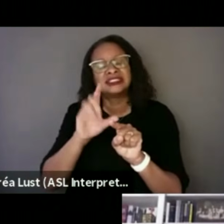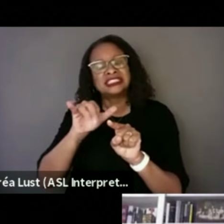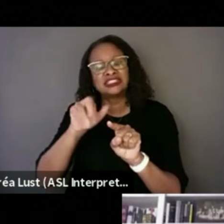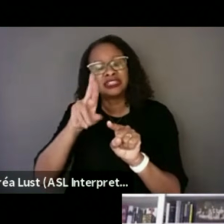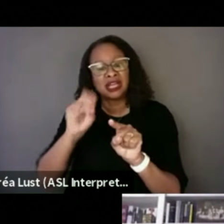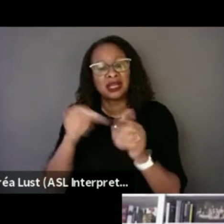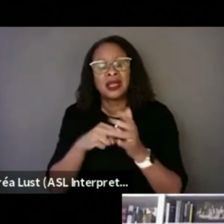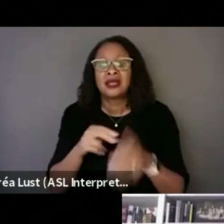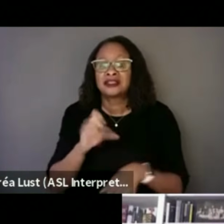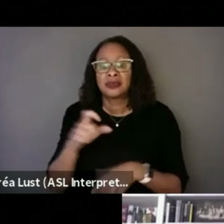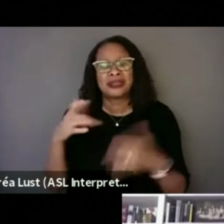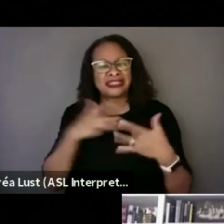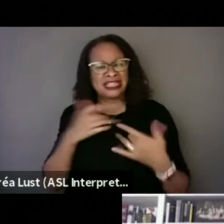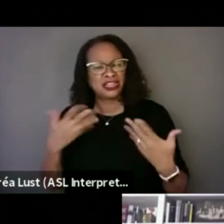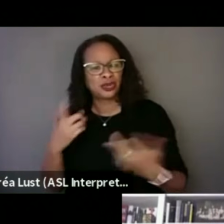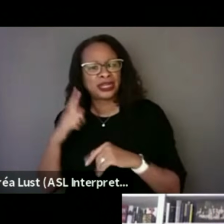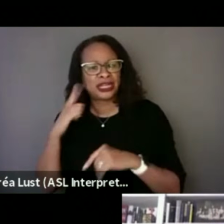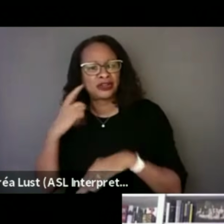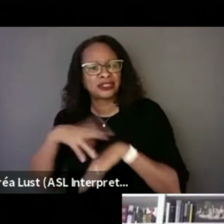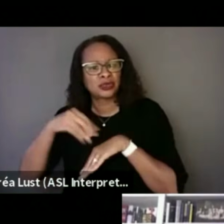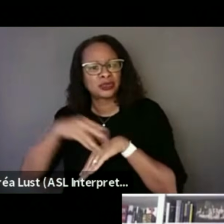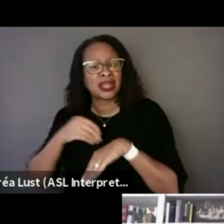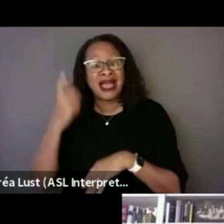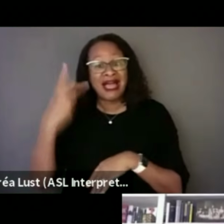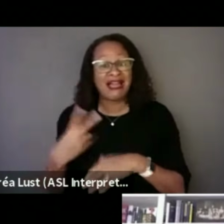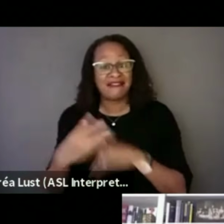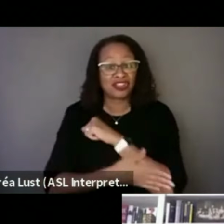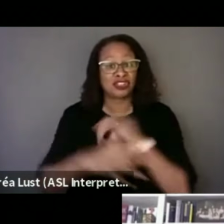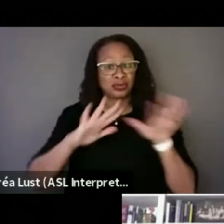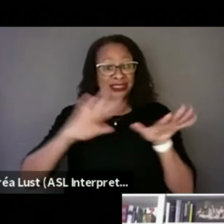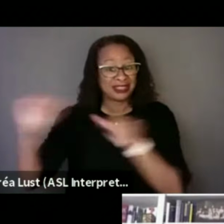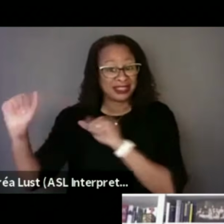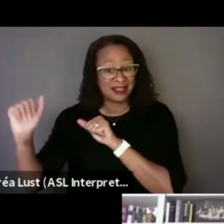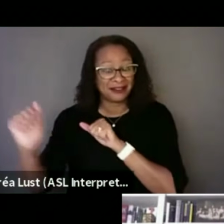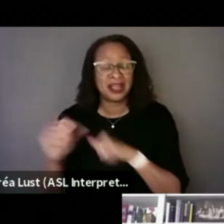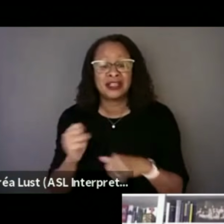but half of the country is still there. So we had a storyline in Syria.